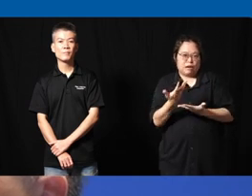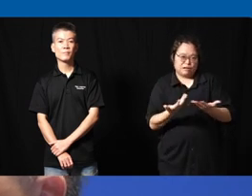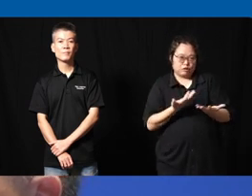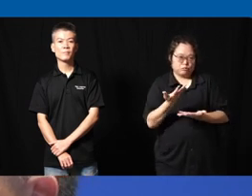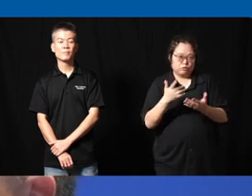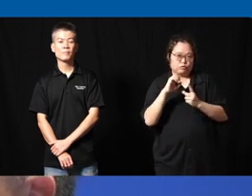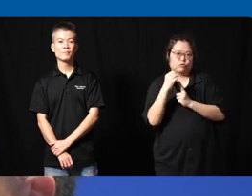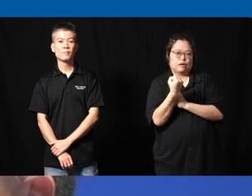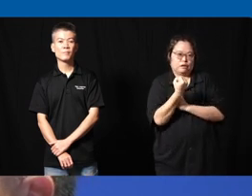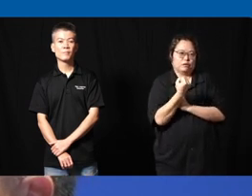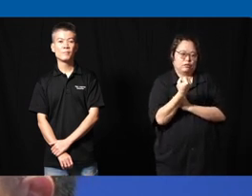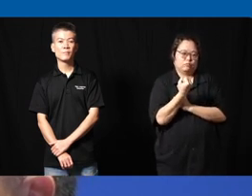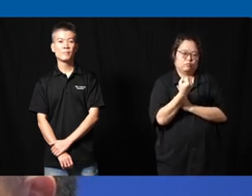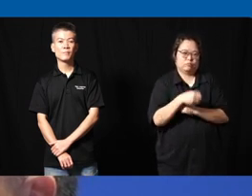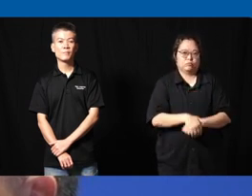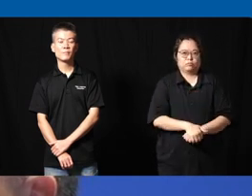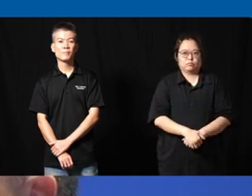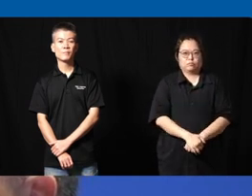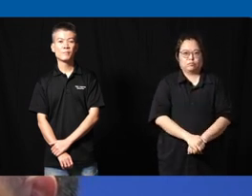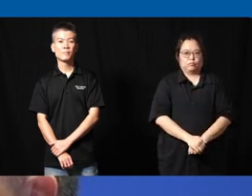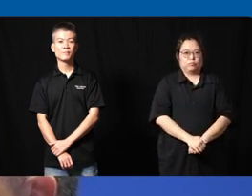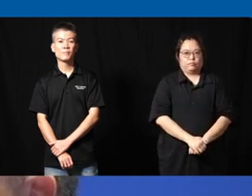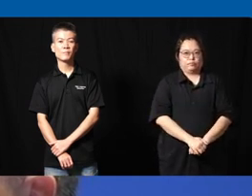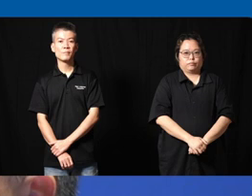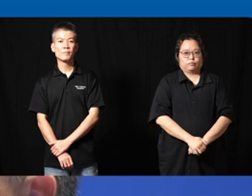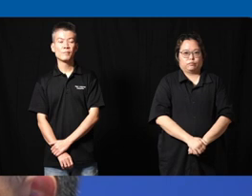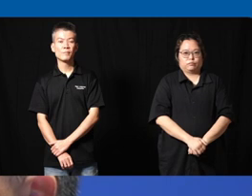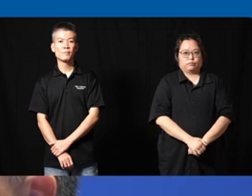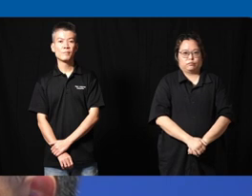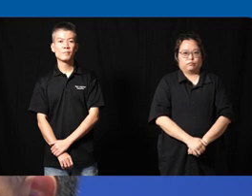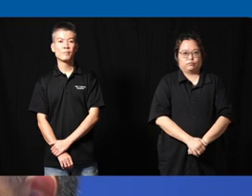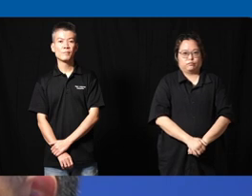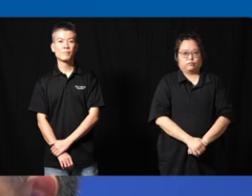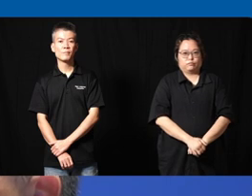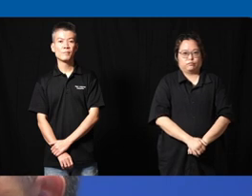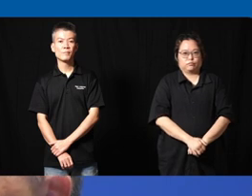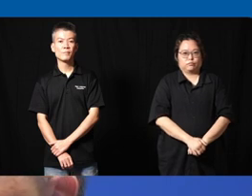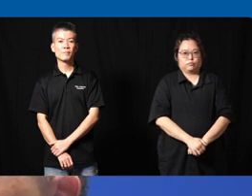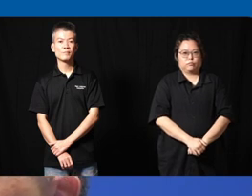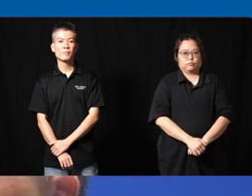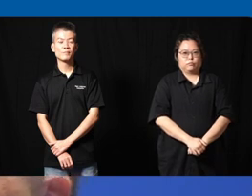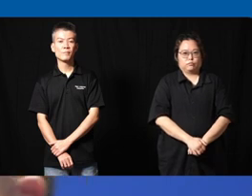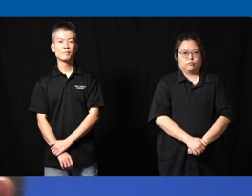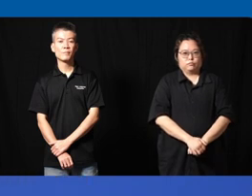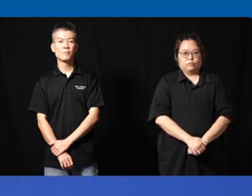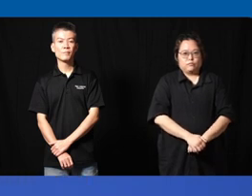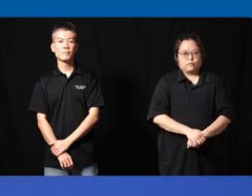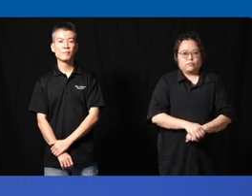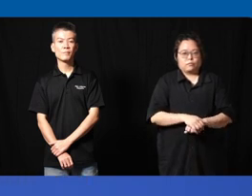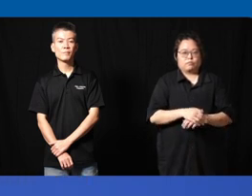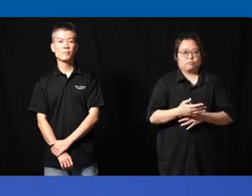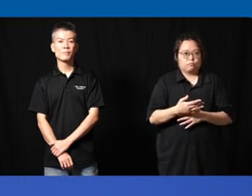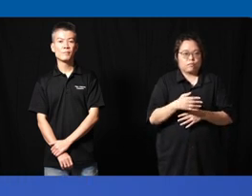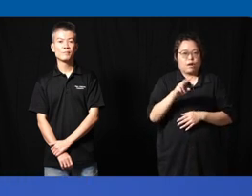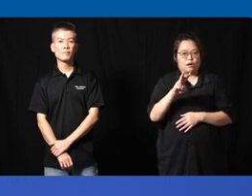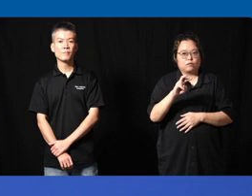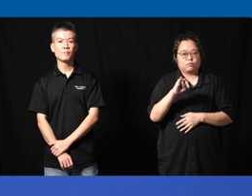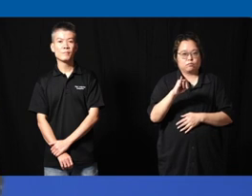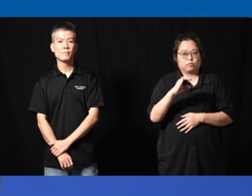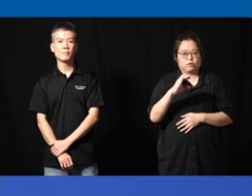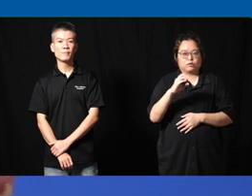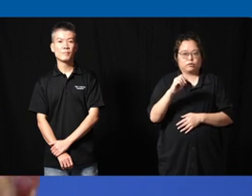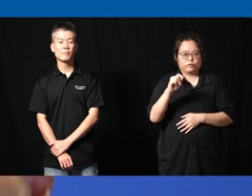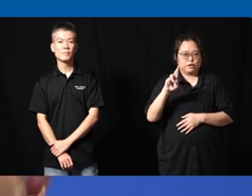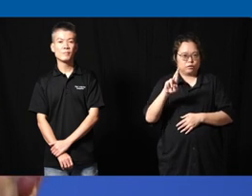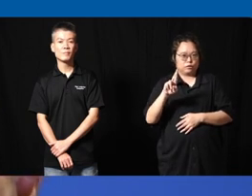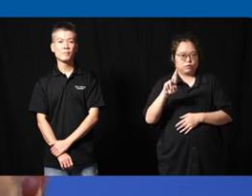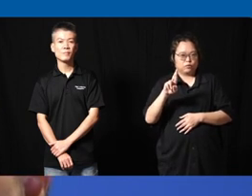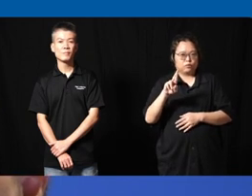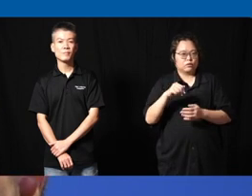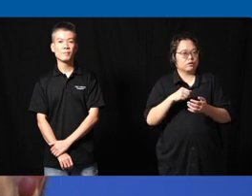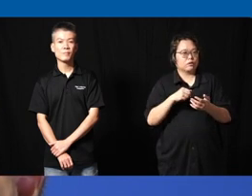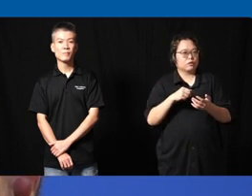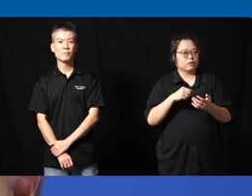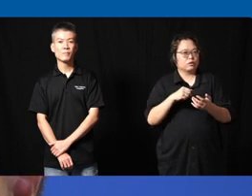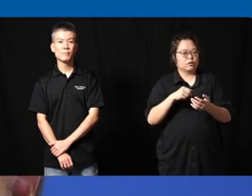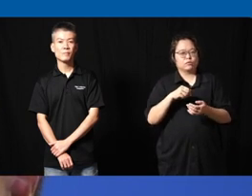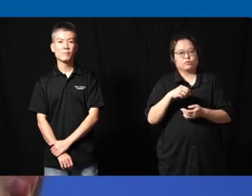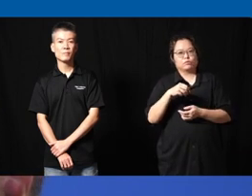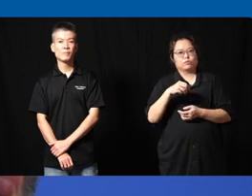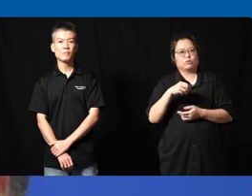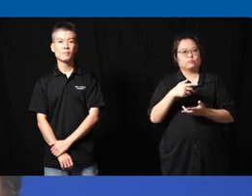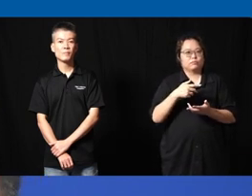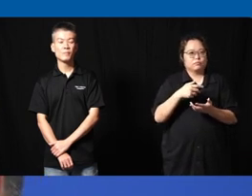grand um if I'm understanding victors um Victor and Jan I I I I I I know jard gorgen too um is